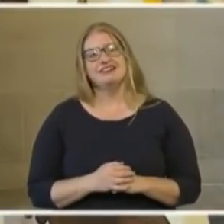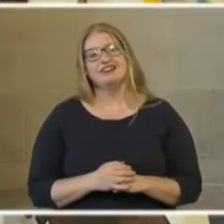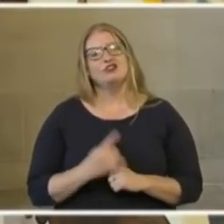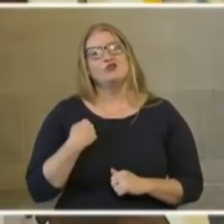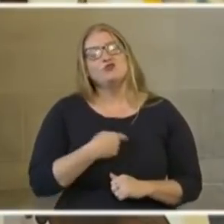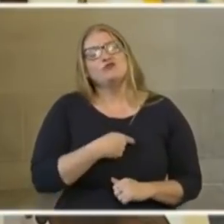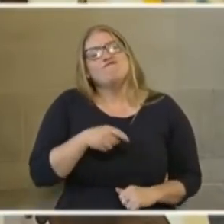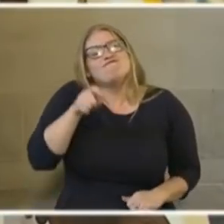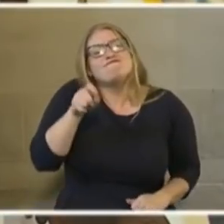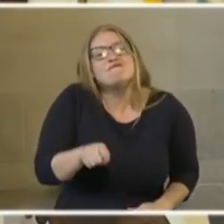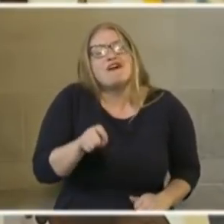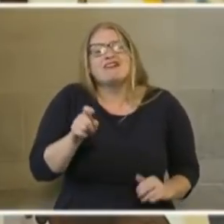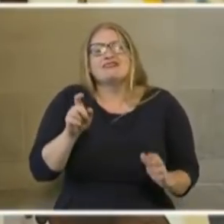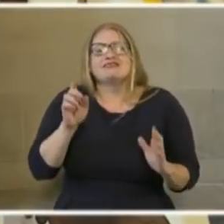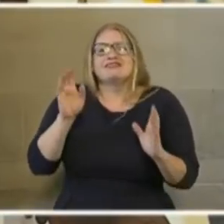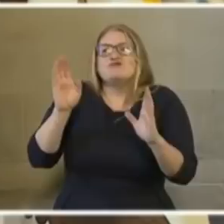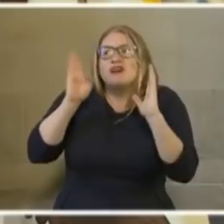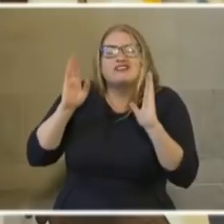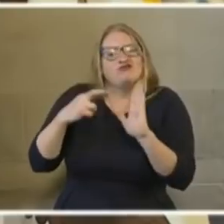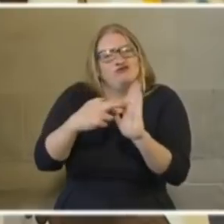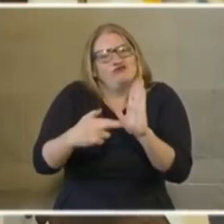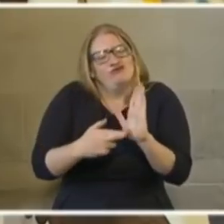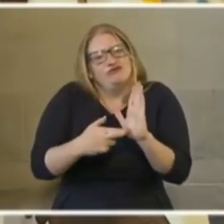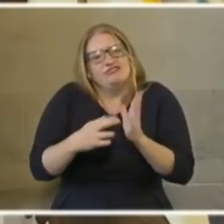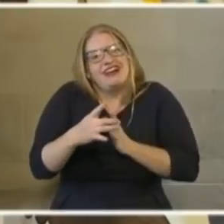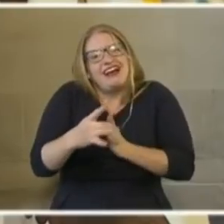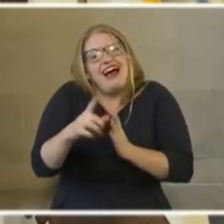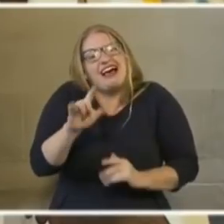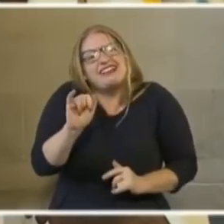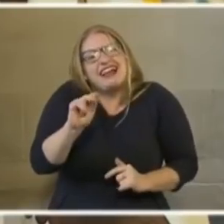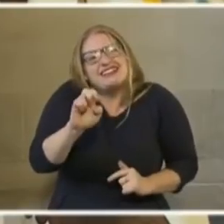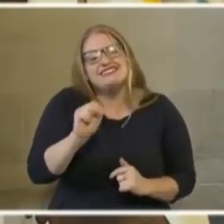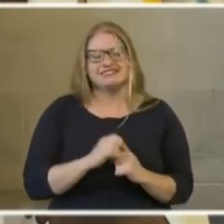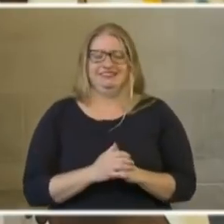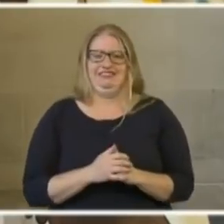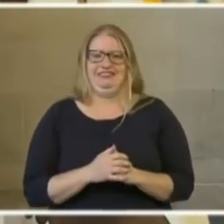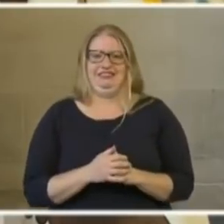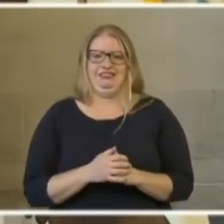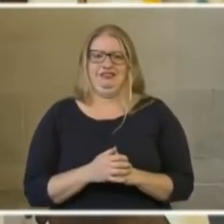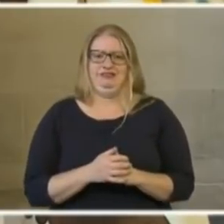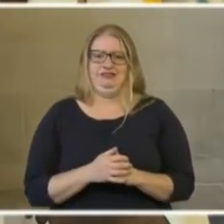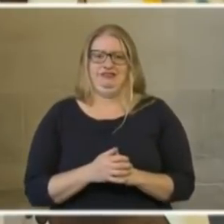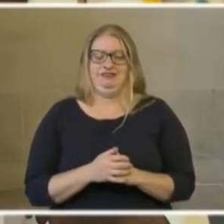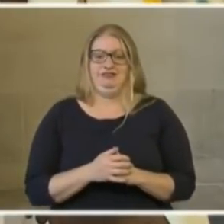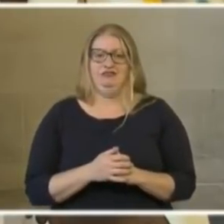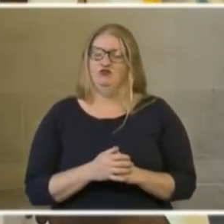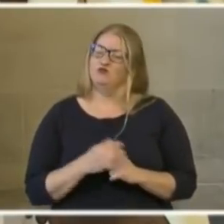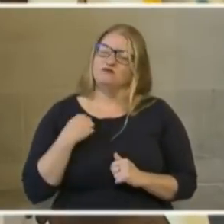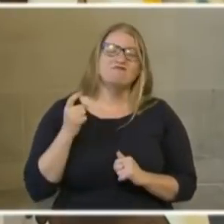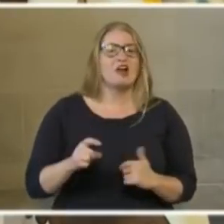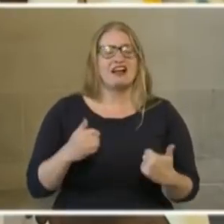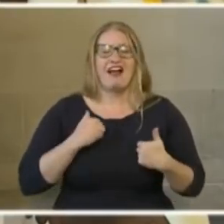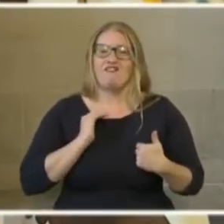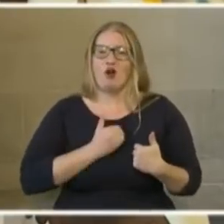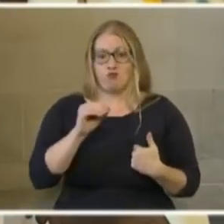LIGHTLY. AND THIS IS WHY WE WANT TO REITERATE HOW IMPORTANT IT IS